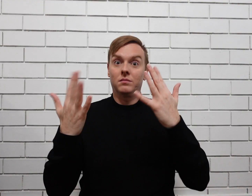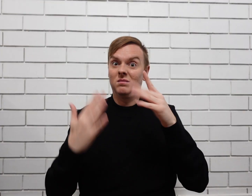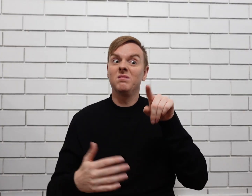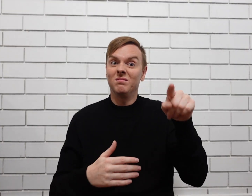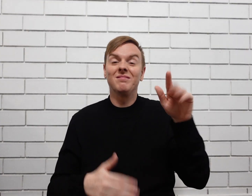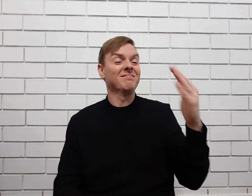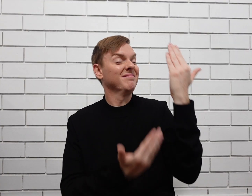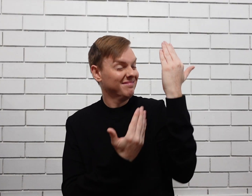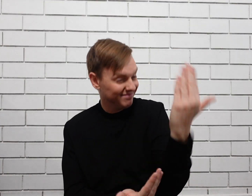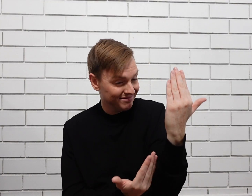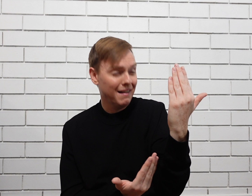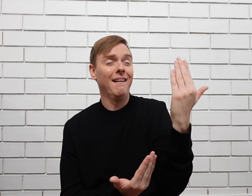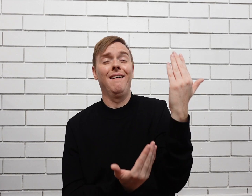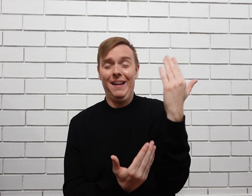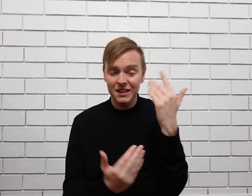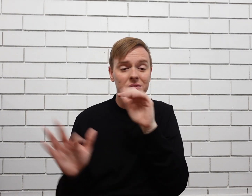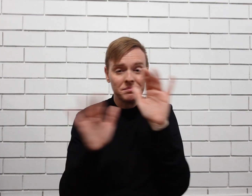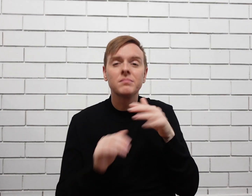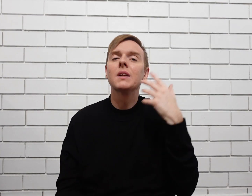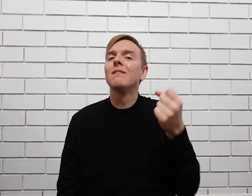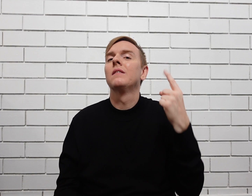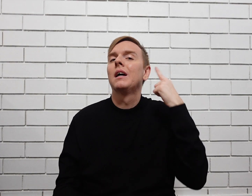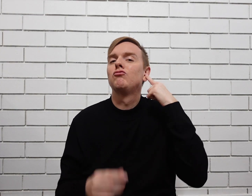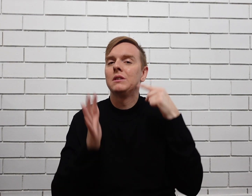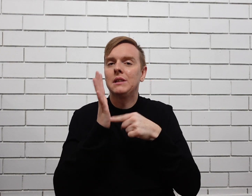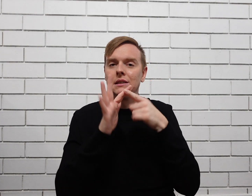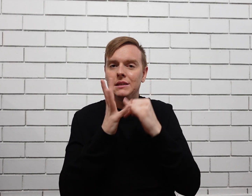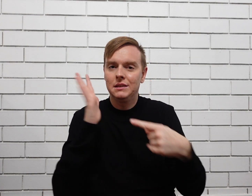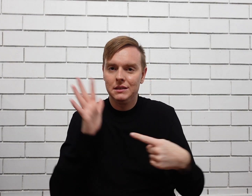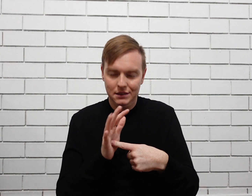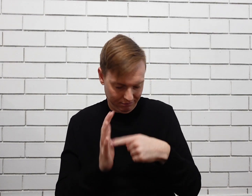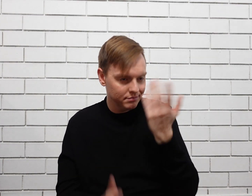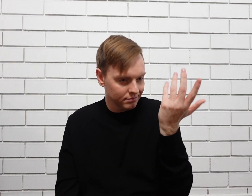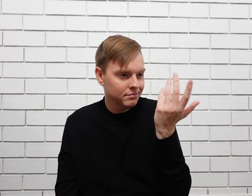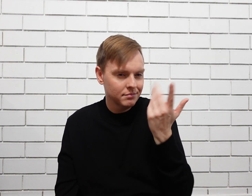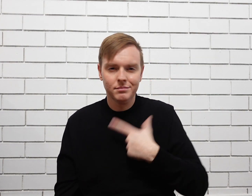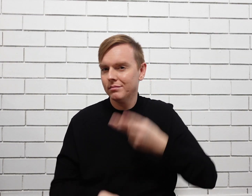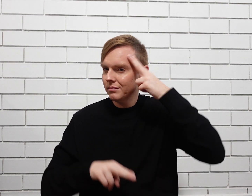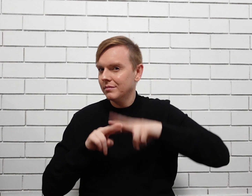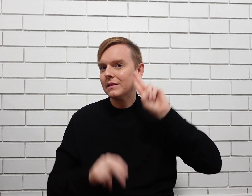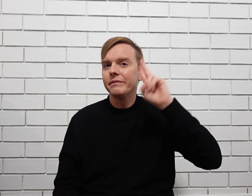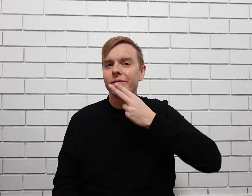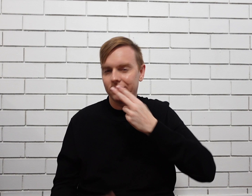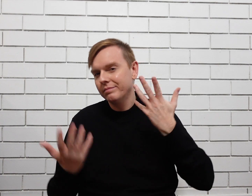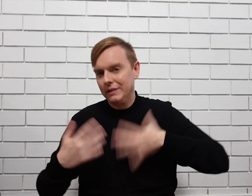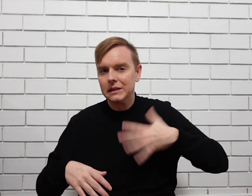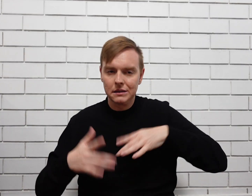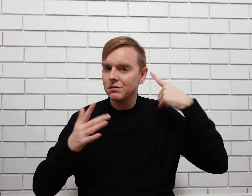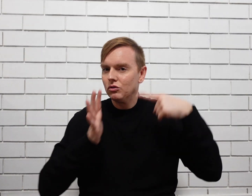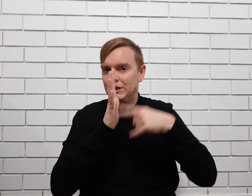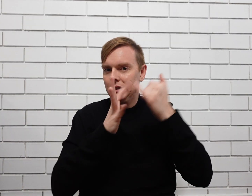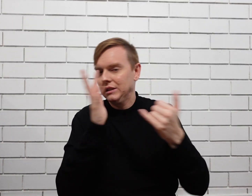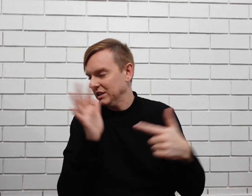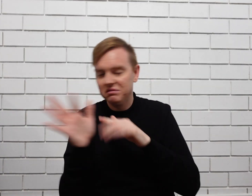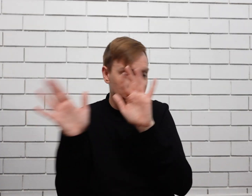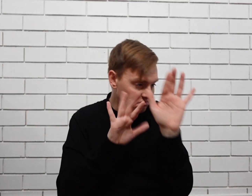After I was born, I was held for a hearing test as soon as I was born because my parents are deaf and I need to have my hearing tests.